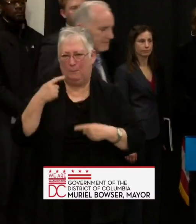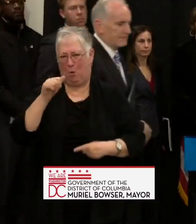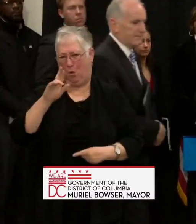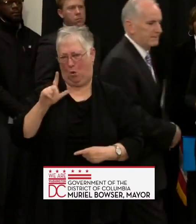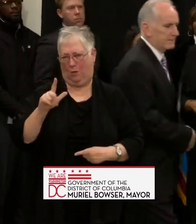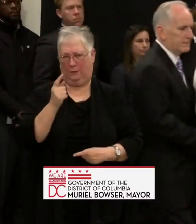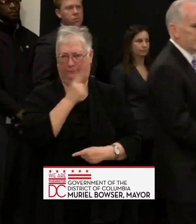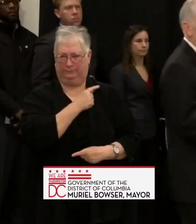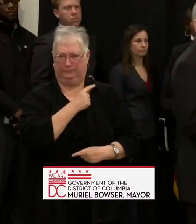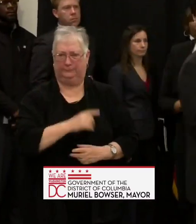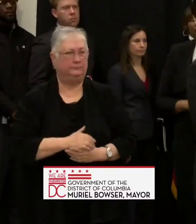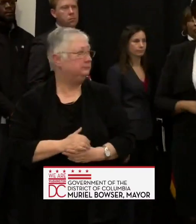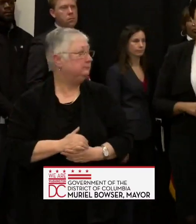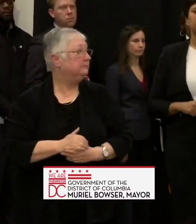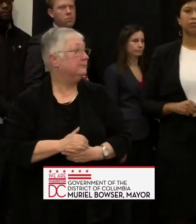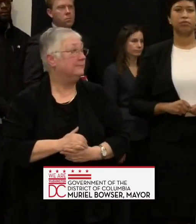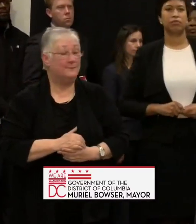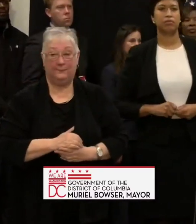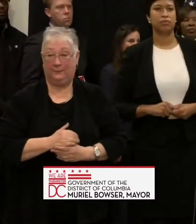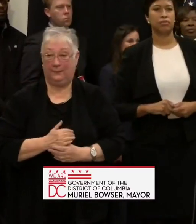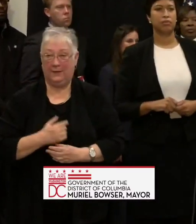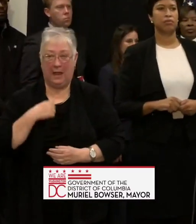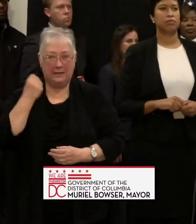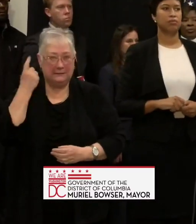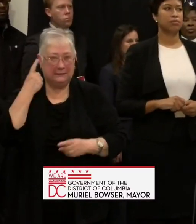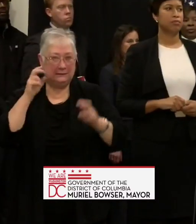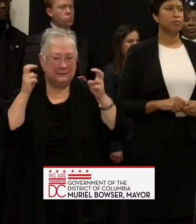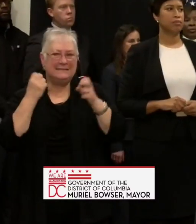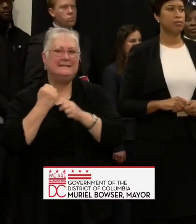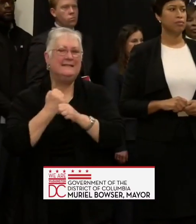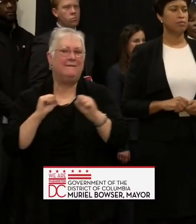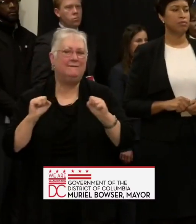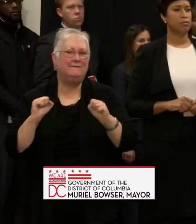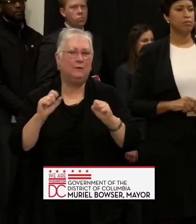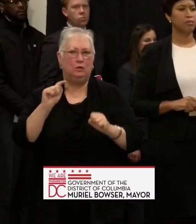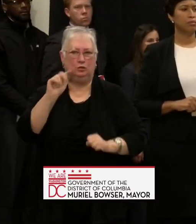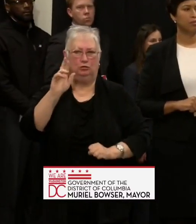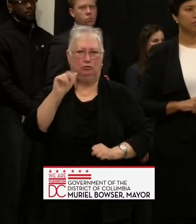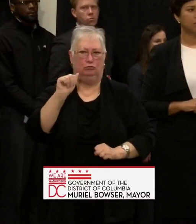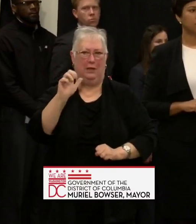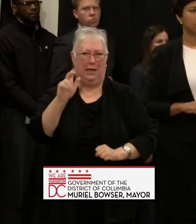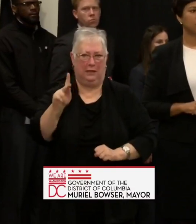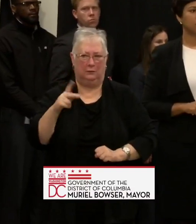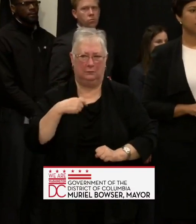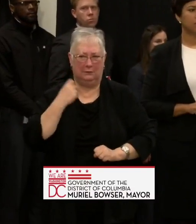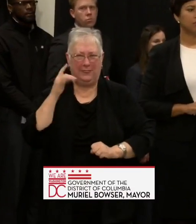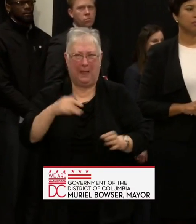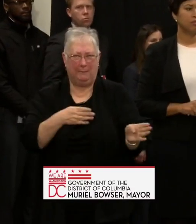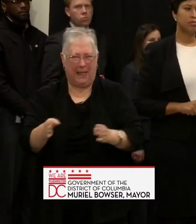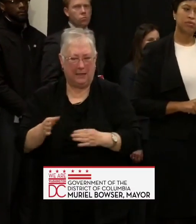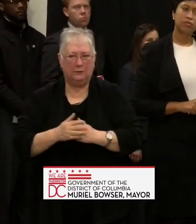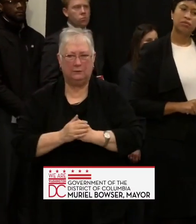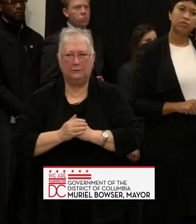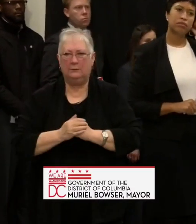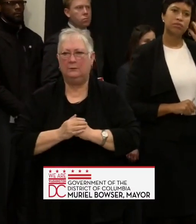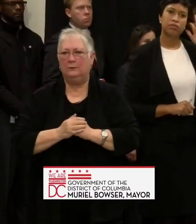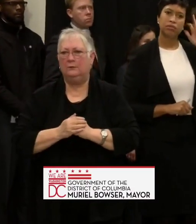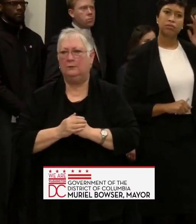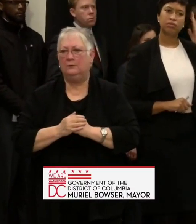TO SAFETRACK PLANNING KNOWING THAT THIS DATE WOULD BE UNUSUAL LY HIGH RIDERSHIP, HOW IS IT GOING TO AFFECT THAT?